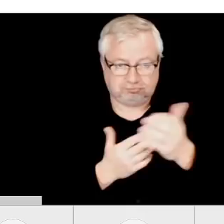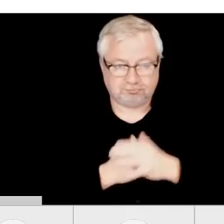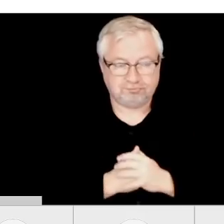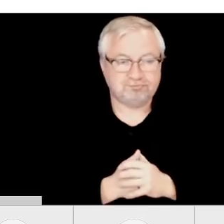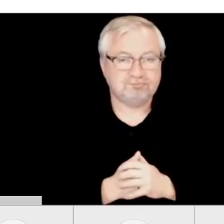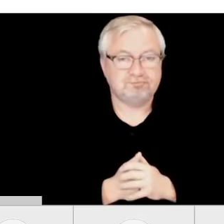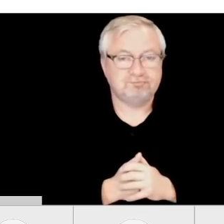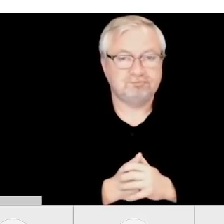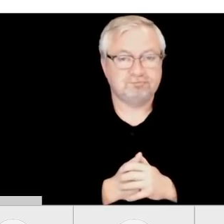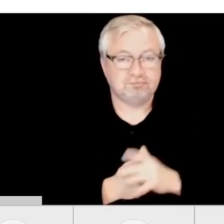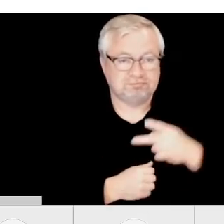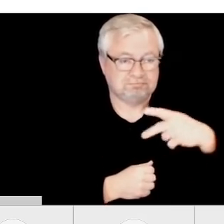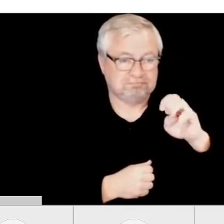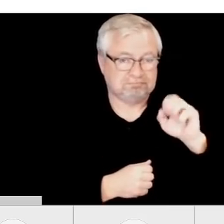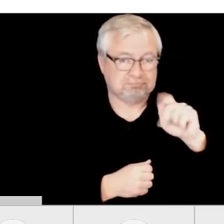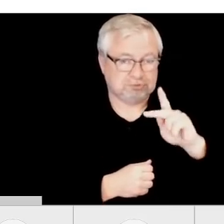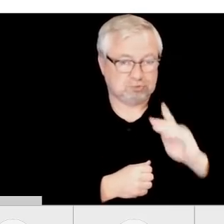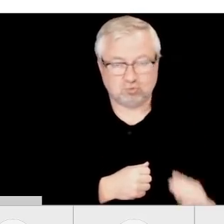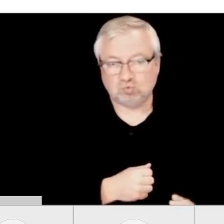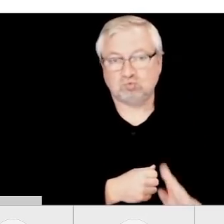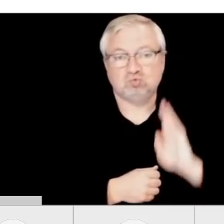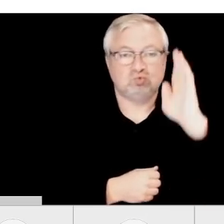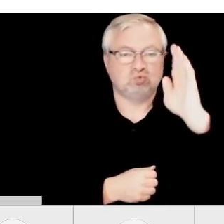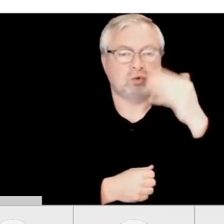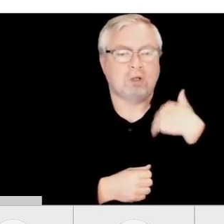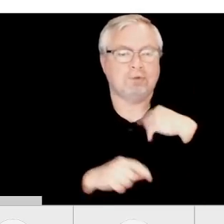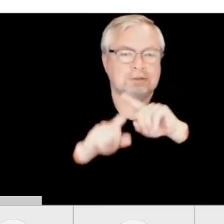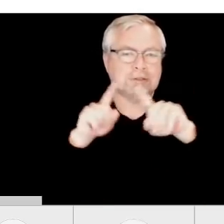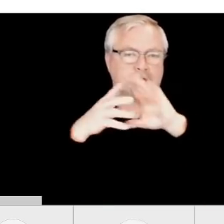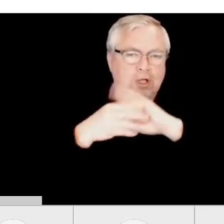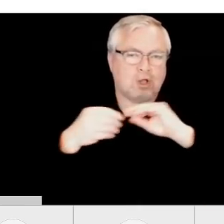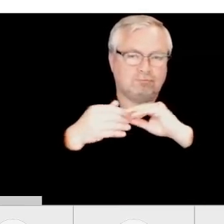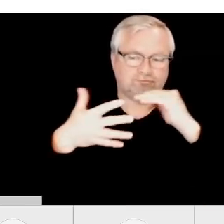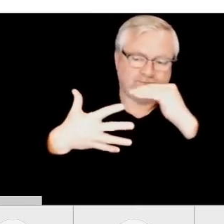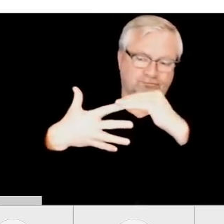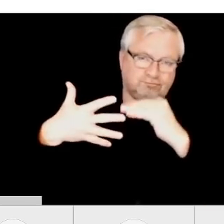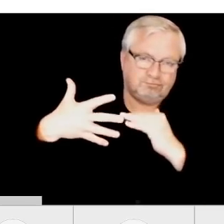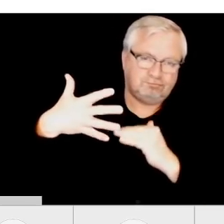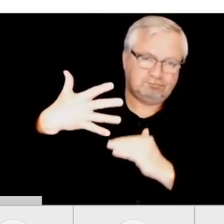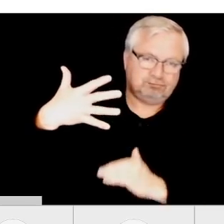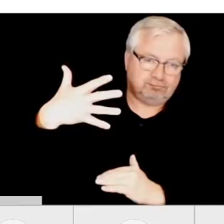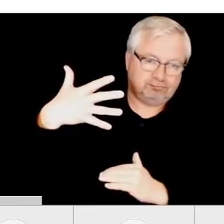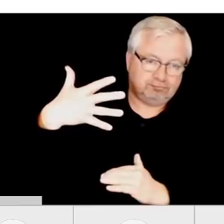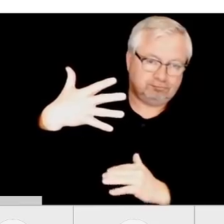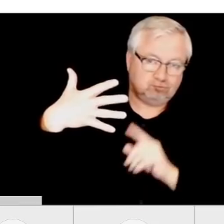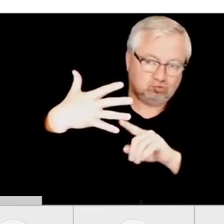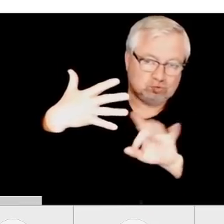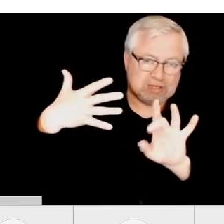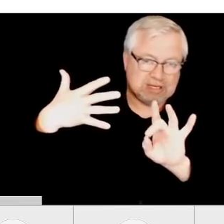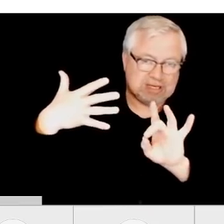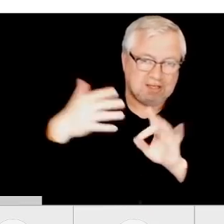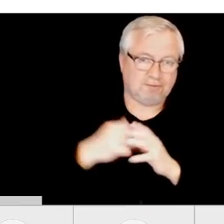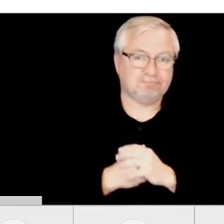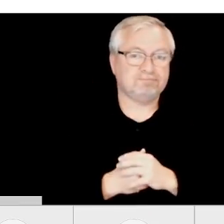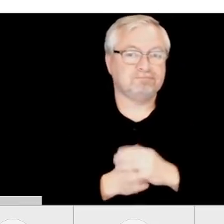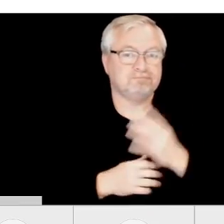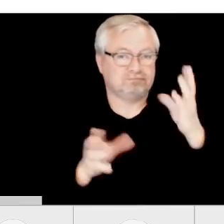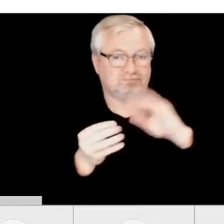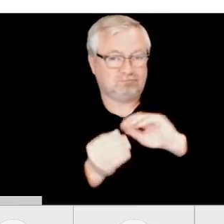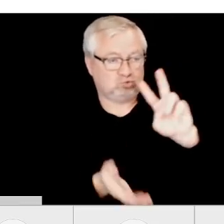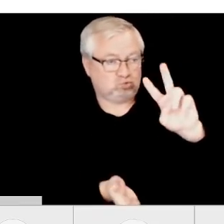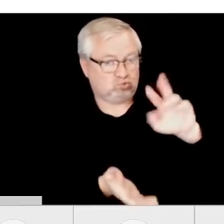different scenarios peaking at the low 2,000 cases in the no mitigation